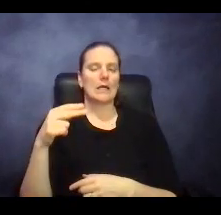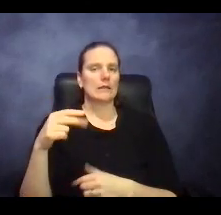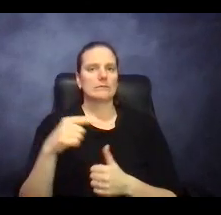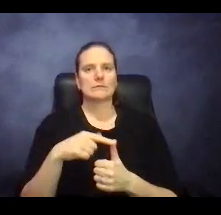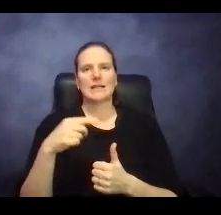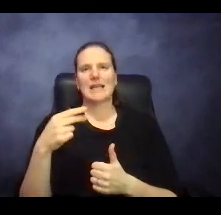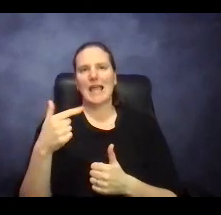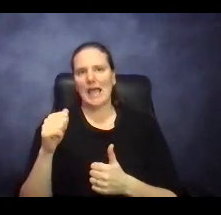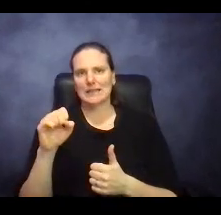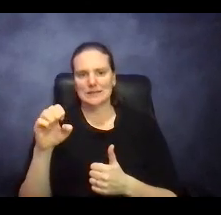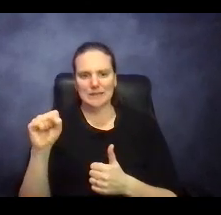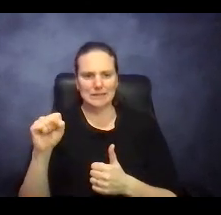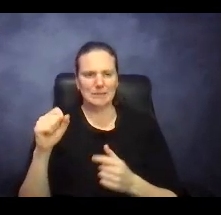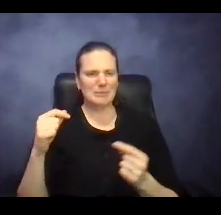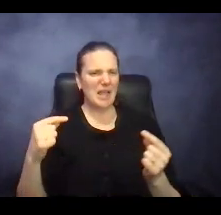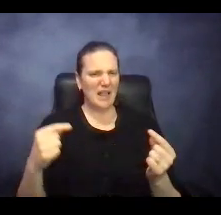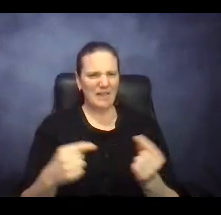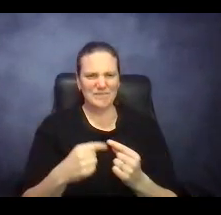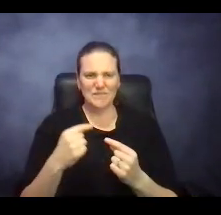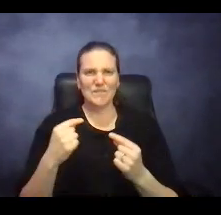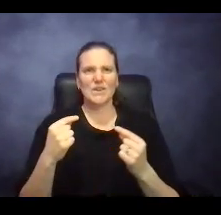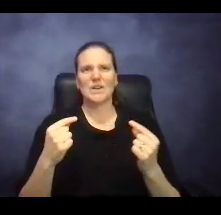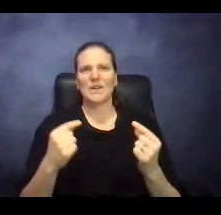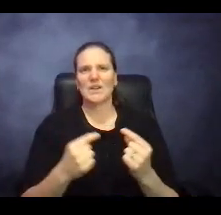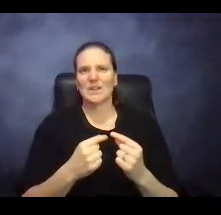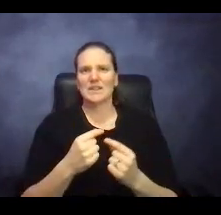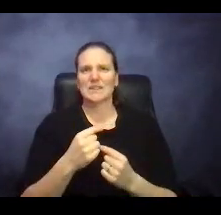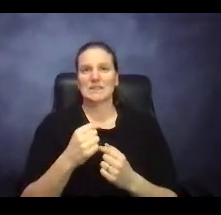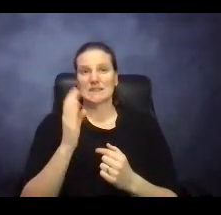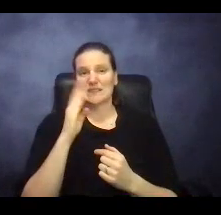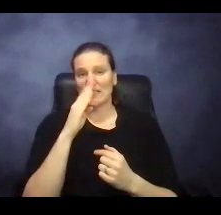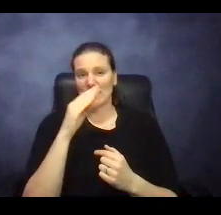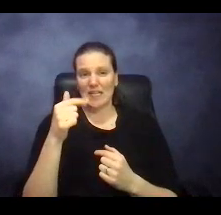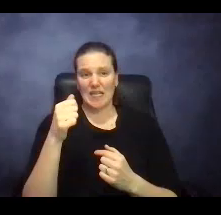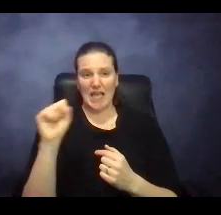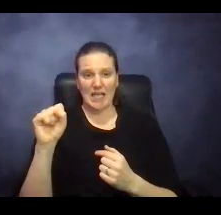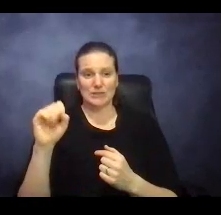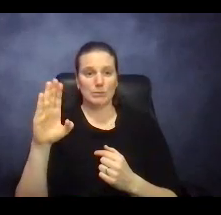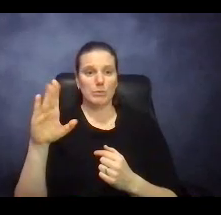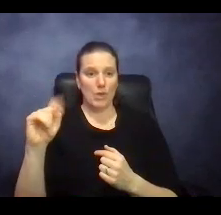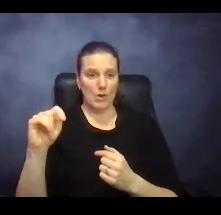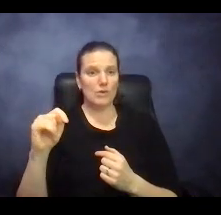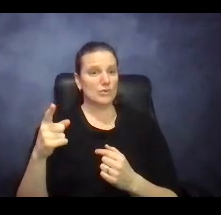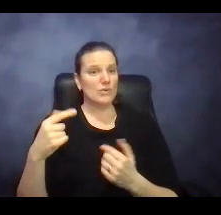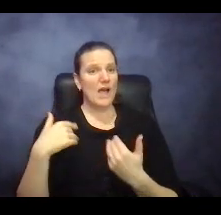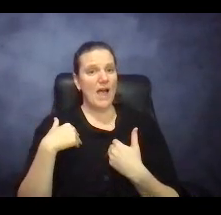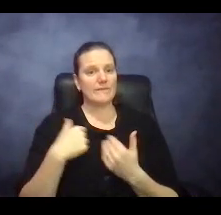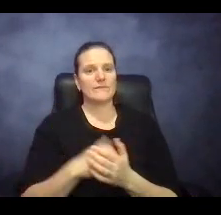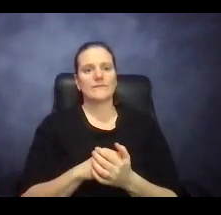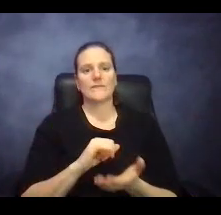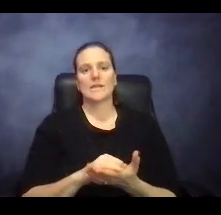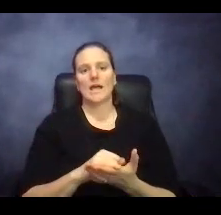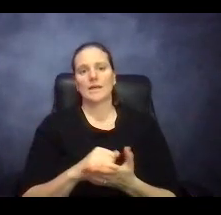and then that's that painful and stinky gas and bloating that you might have. And that can contribute to a lot of bladder symptoms too.